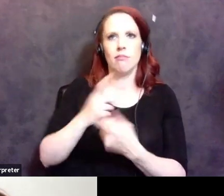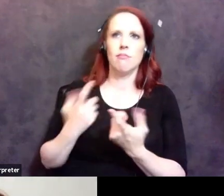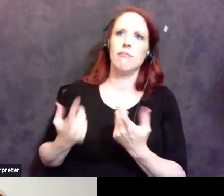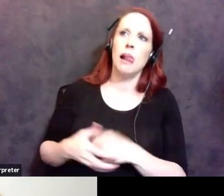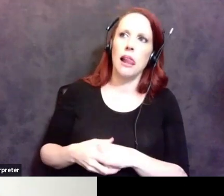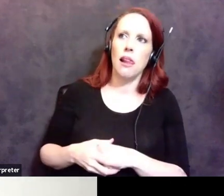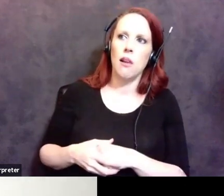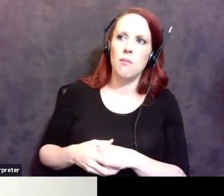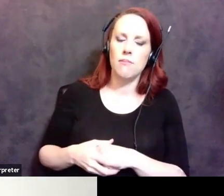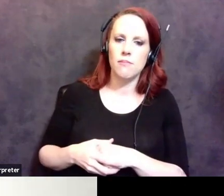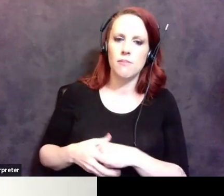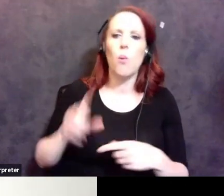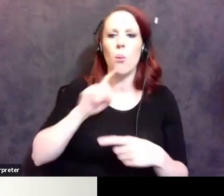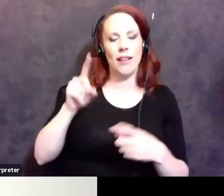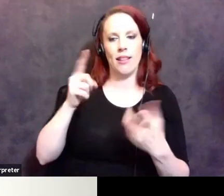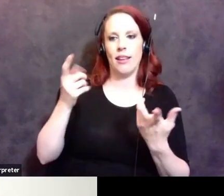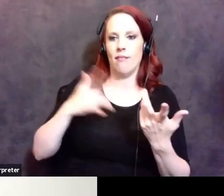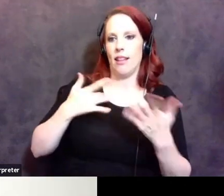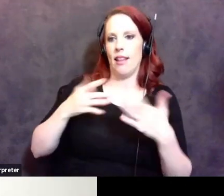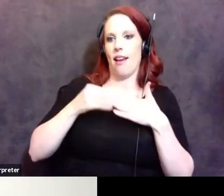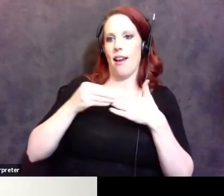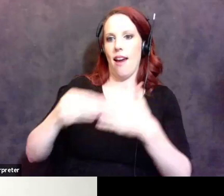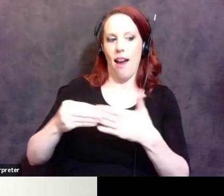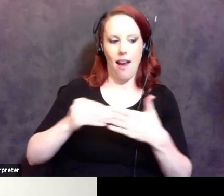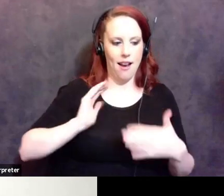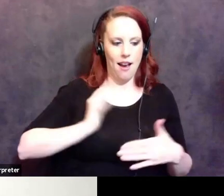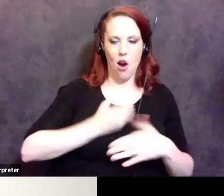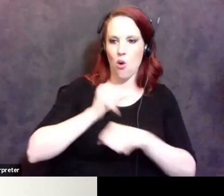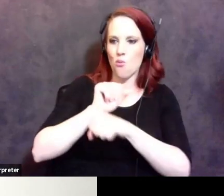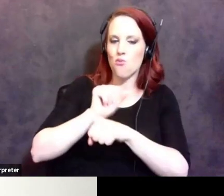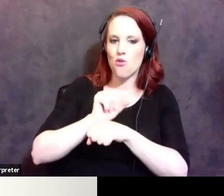the guiding light of all of our work is one of the best ways to tackle bias is through